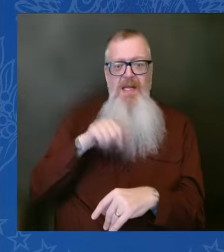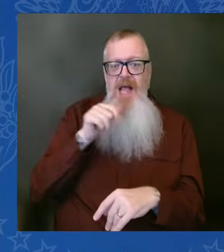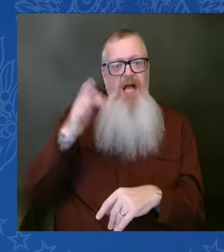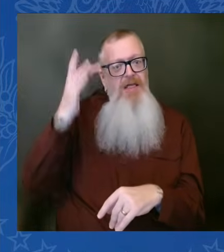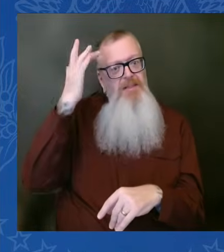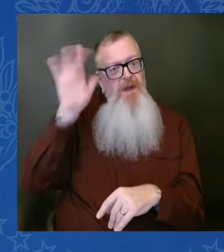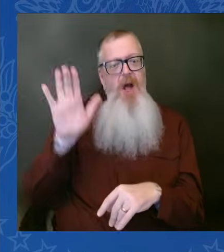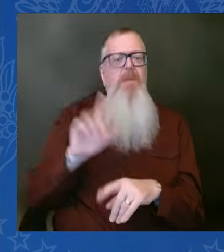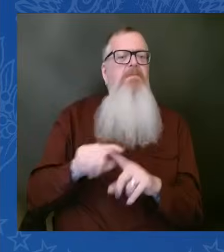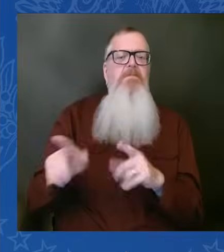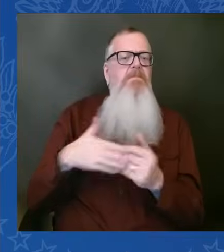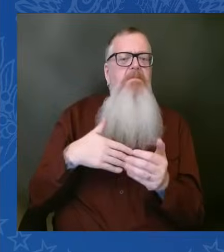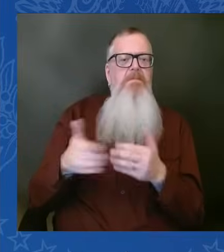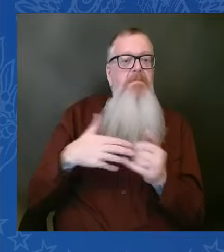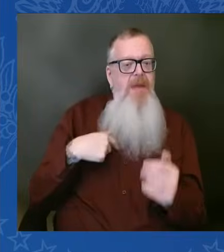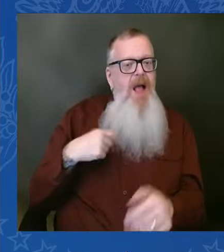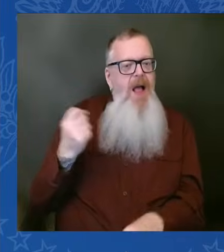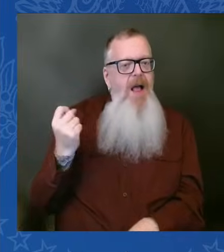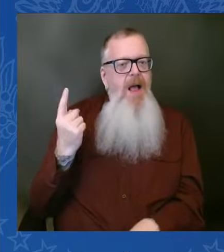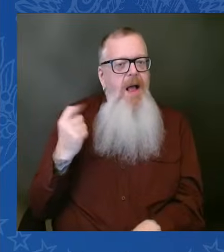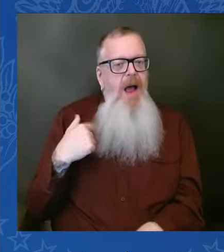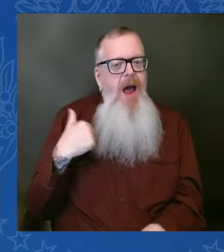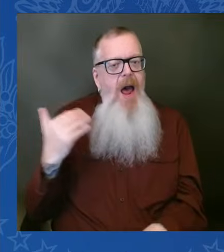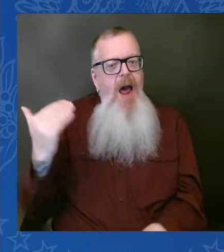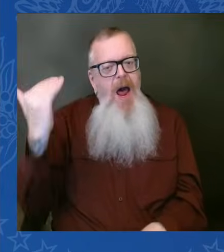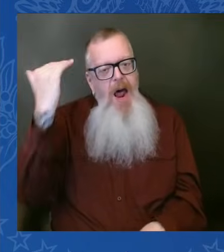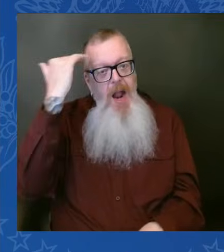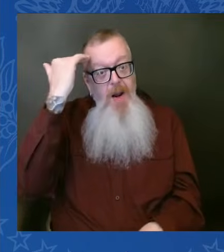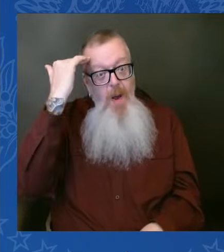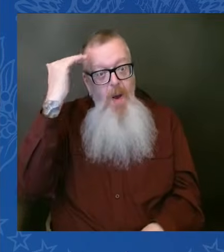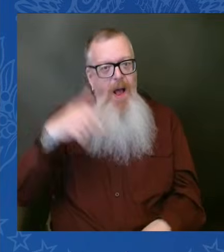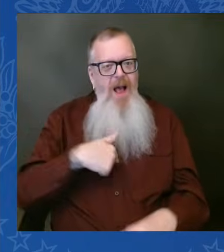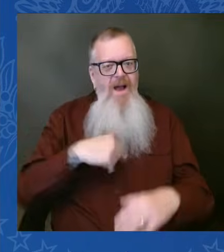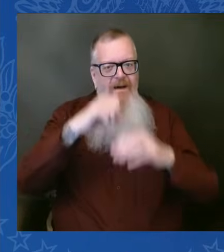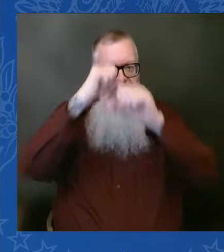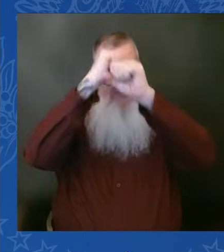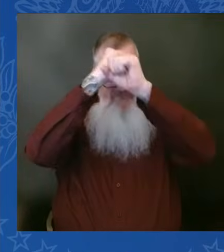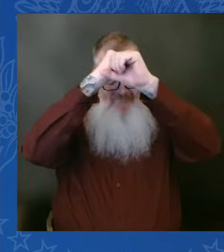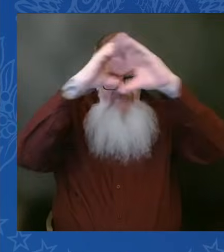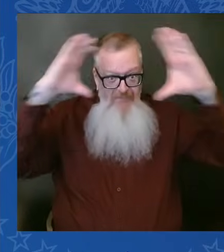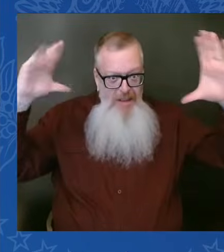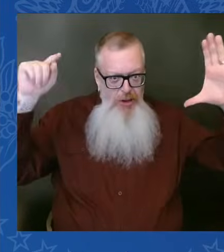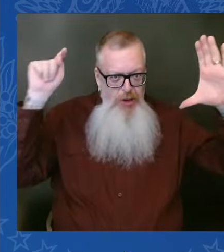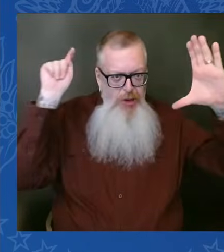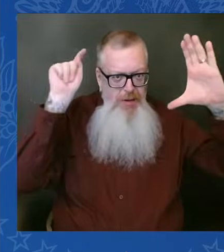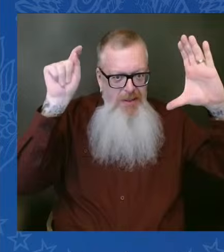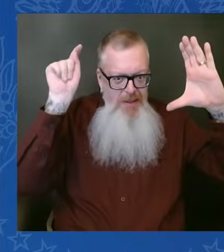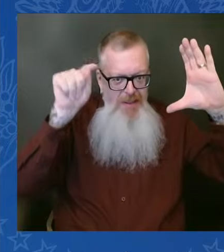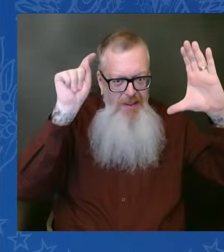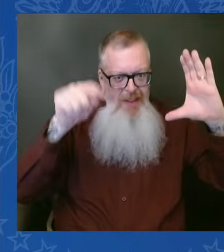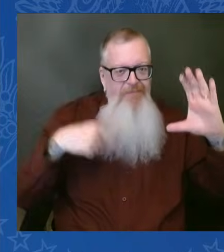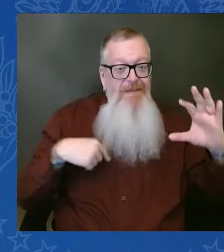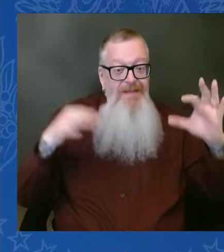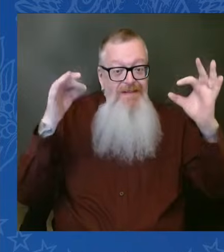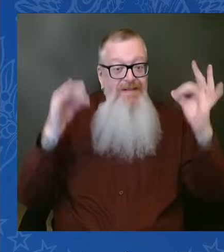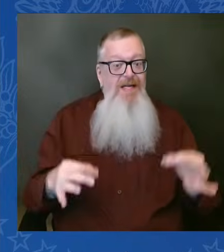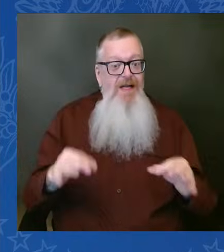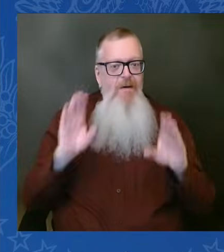that’s been consistent with my record -- good, bad, or indifferent -- since I’ve been a senator: grow the economy from the middle out and the bottom up;